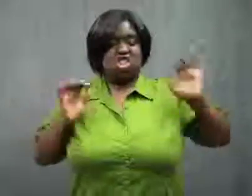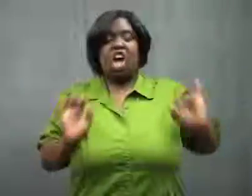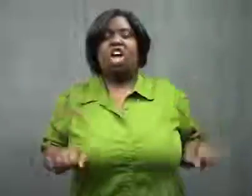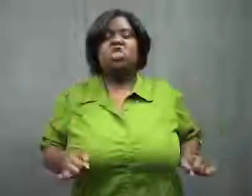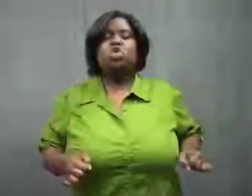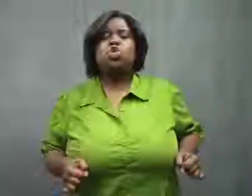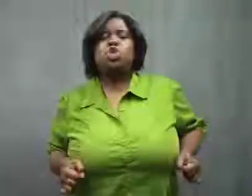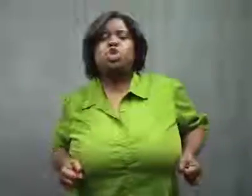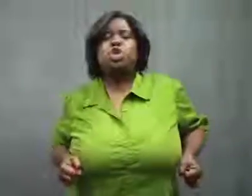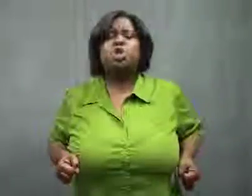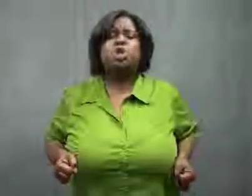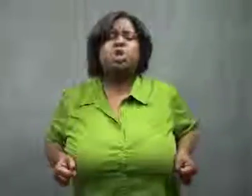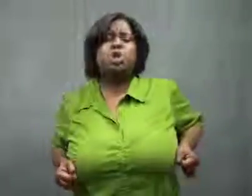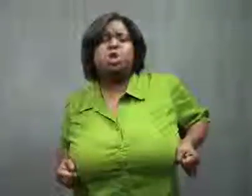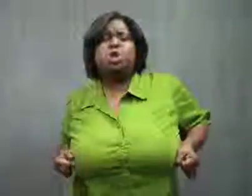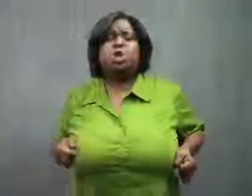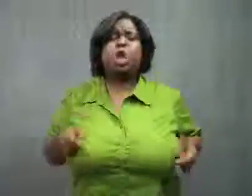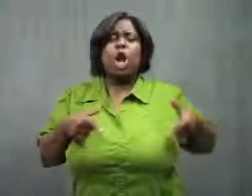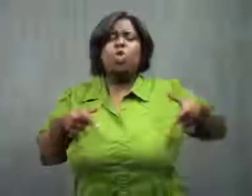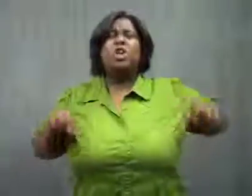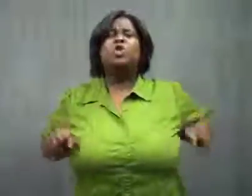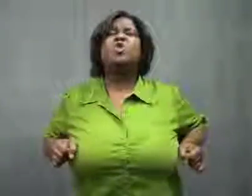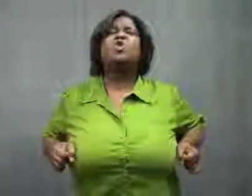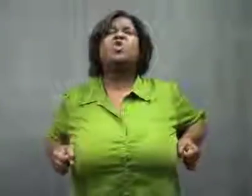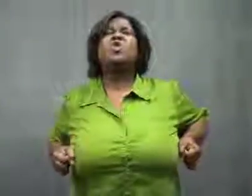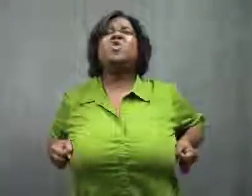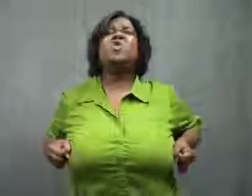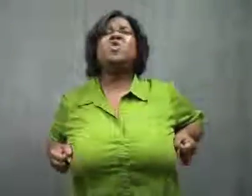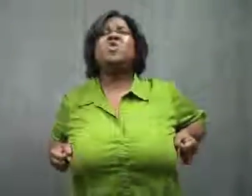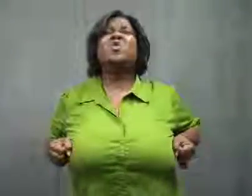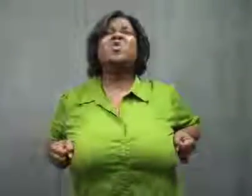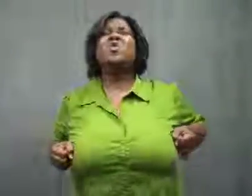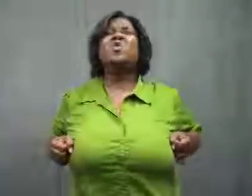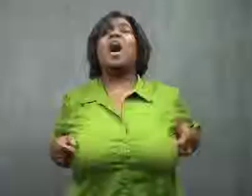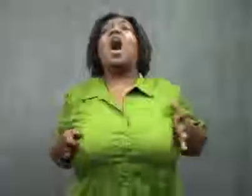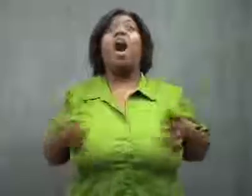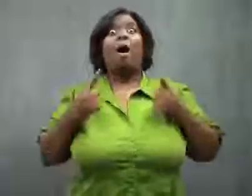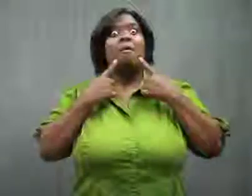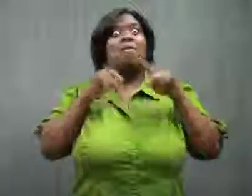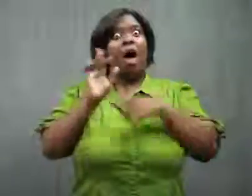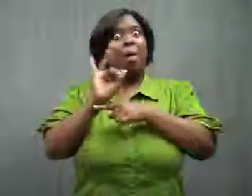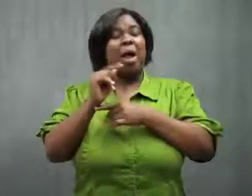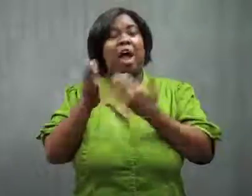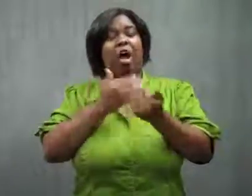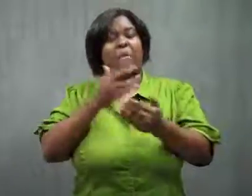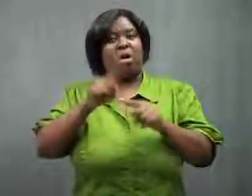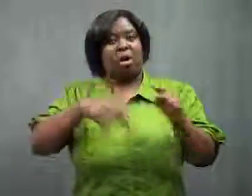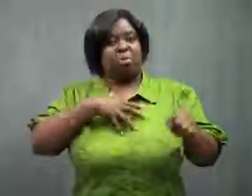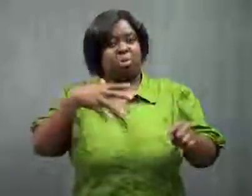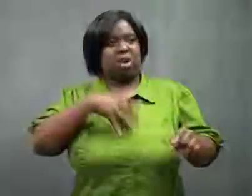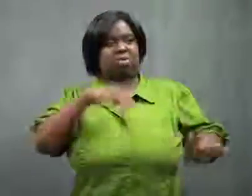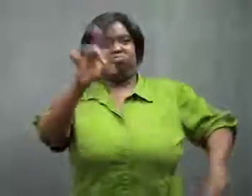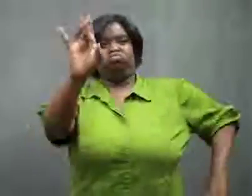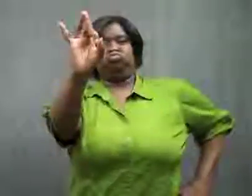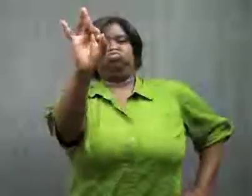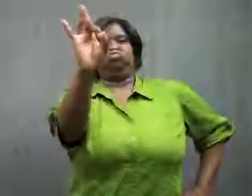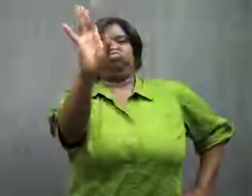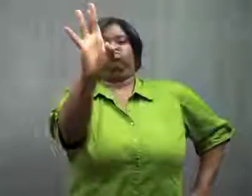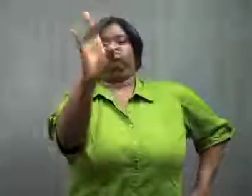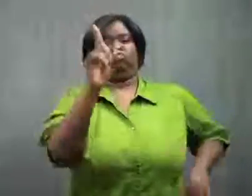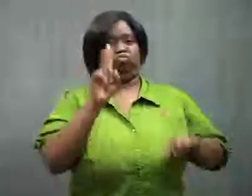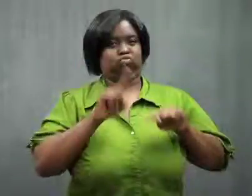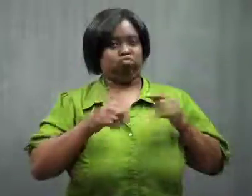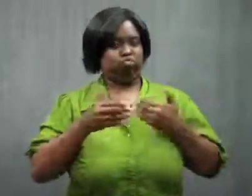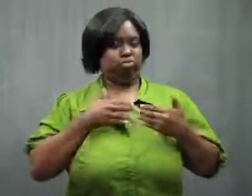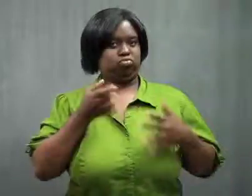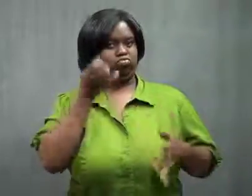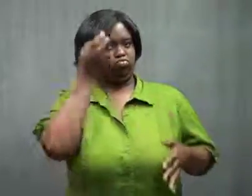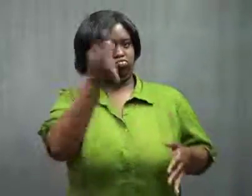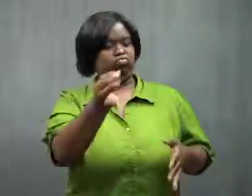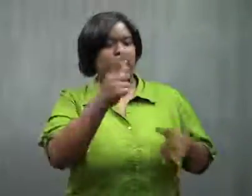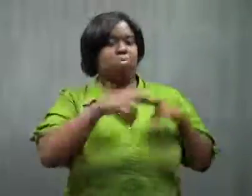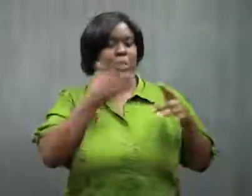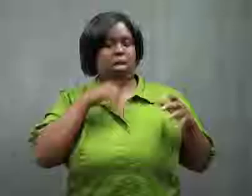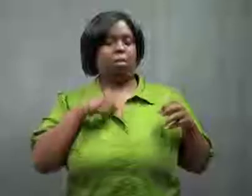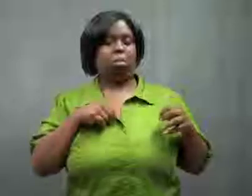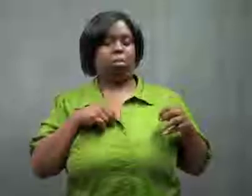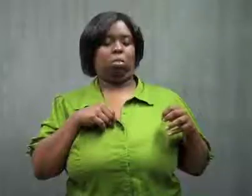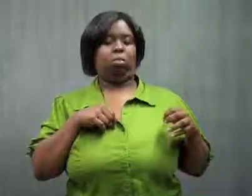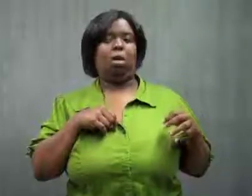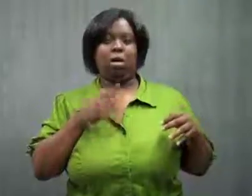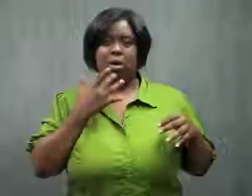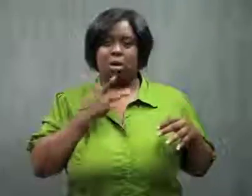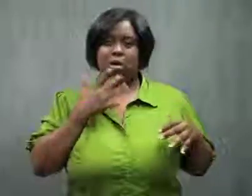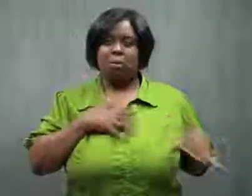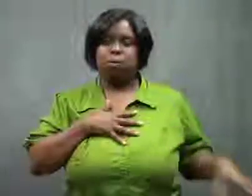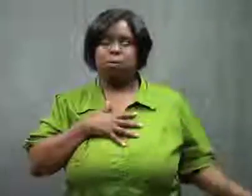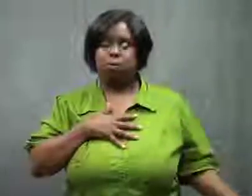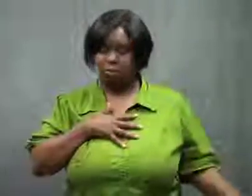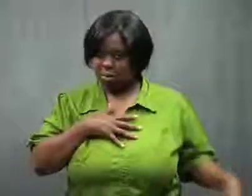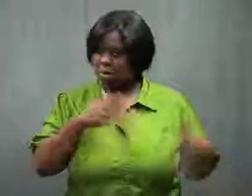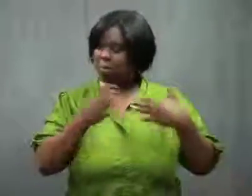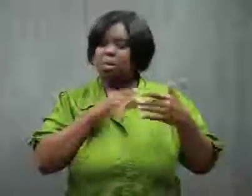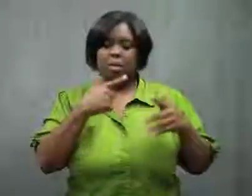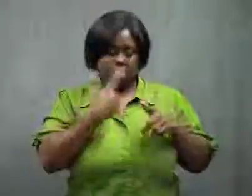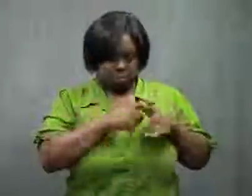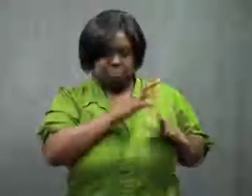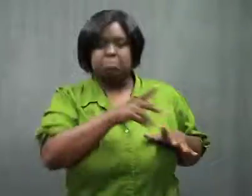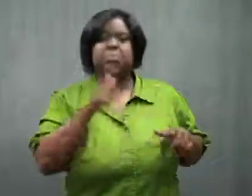I scrunched myself into the underwear. Finally got them to fit, but I nearly couldn't breathe!